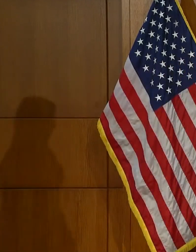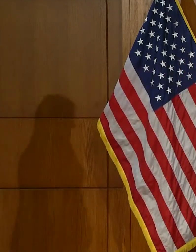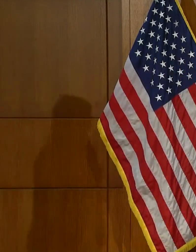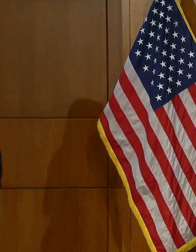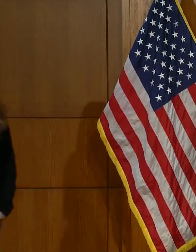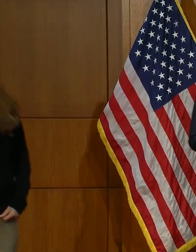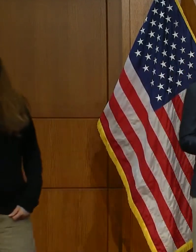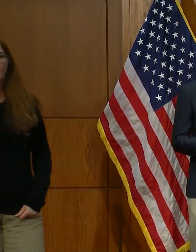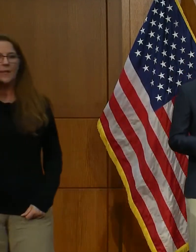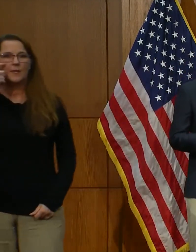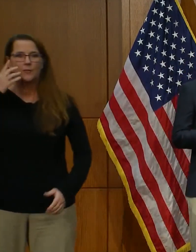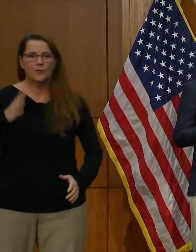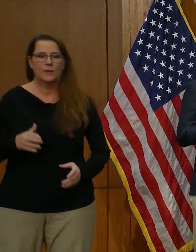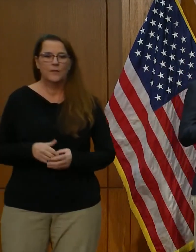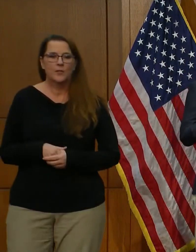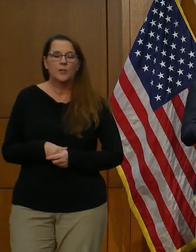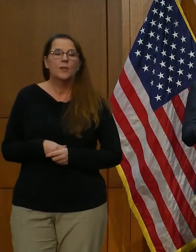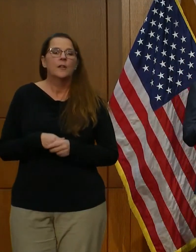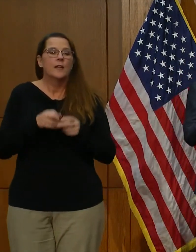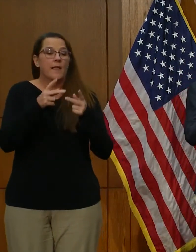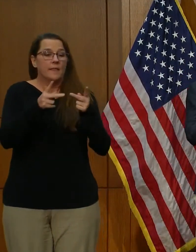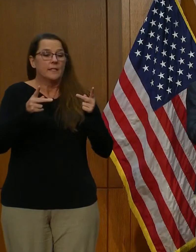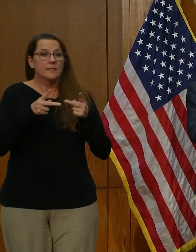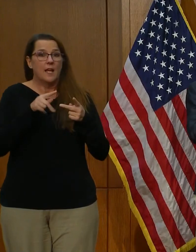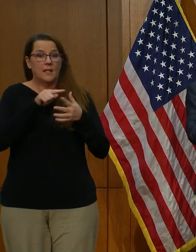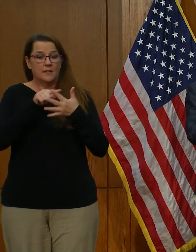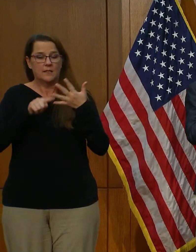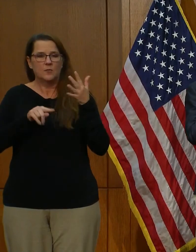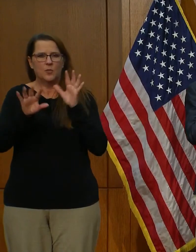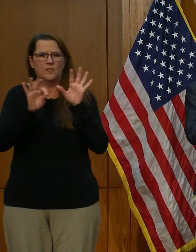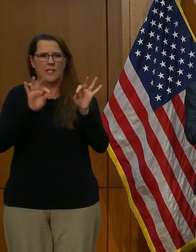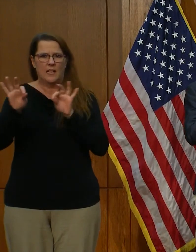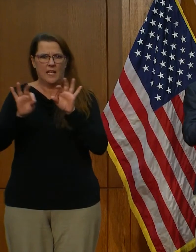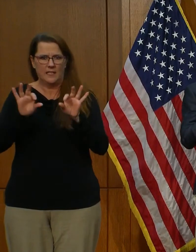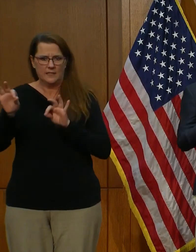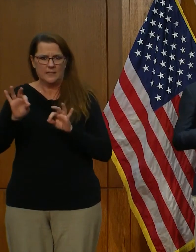ADDRESS THAT THING'S CURTIS.